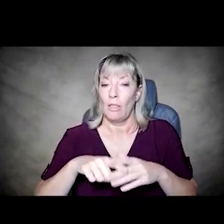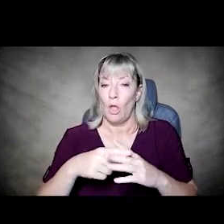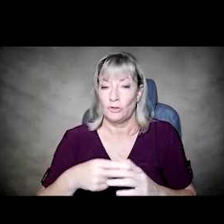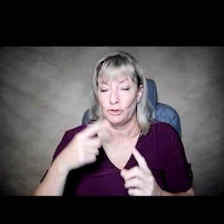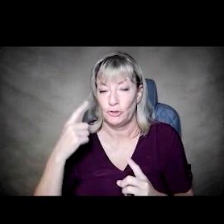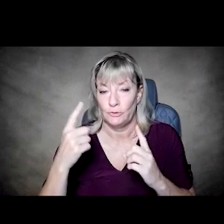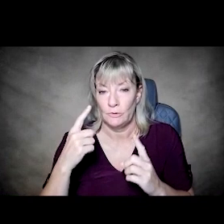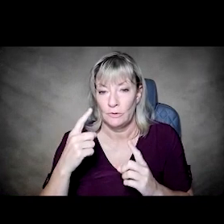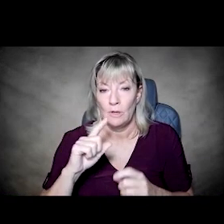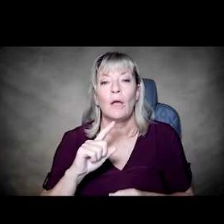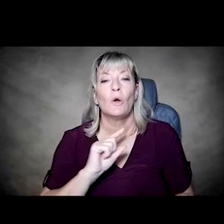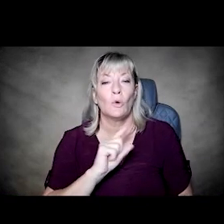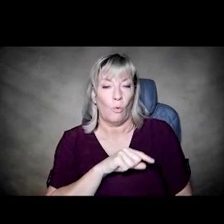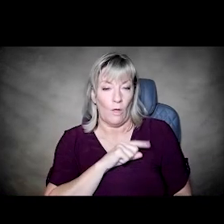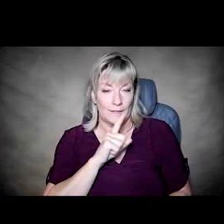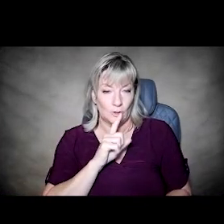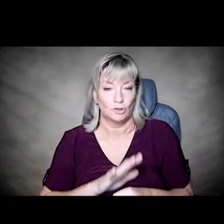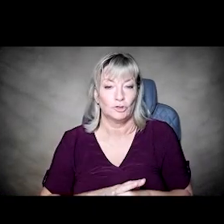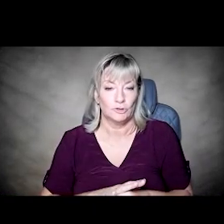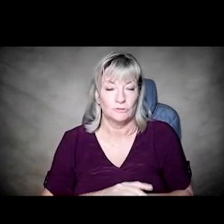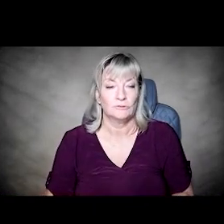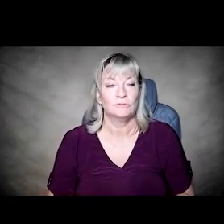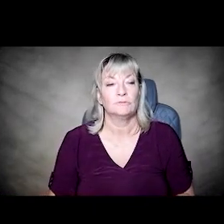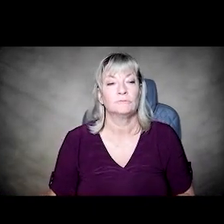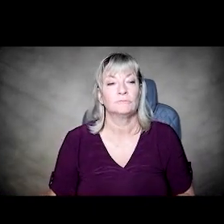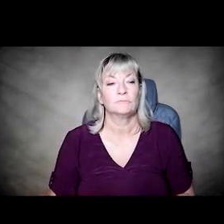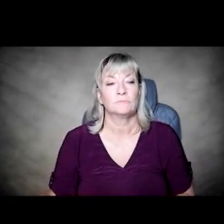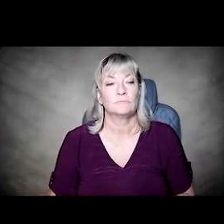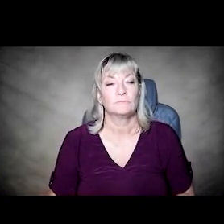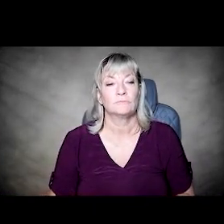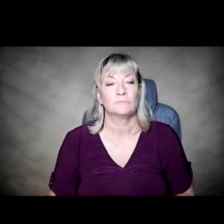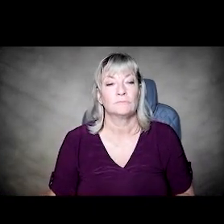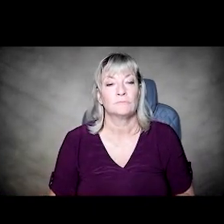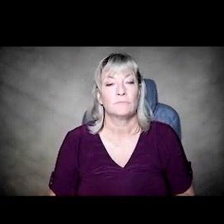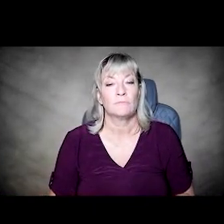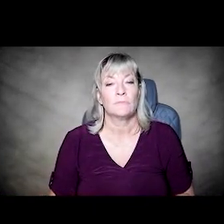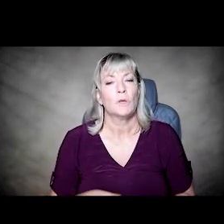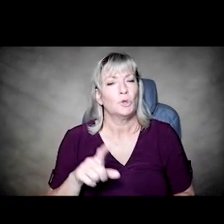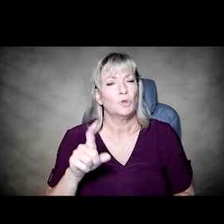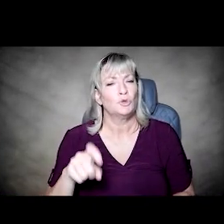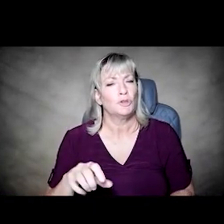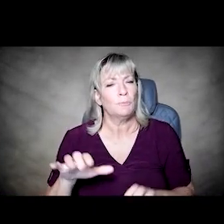Considerations – Quality Assurance. You should be doing regular quality